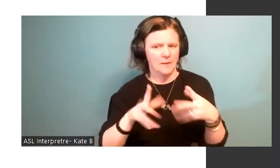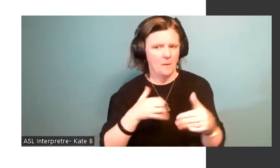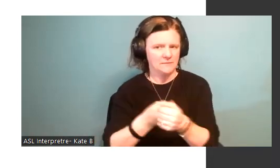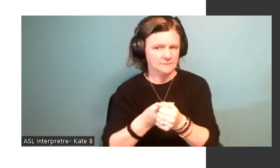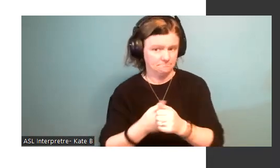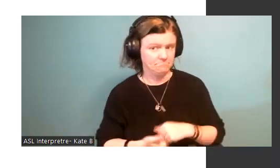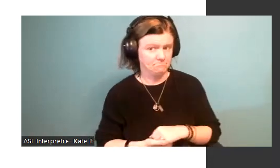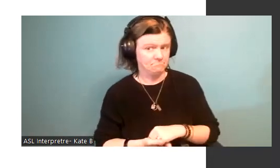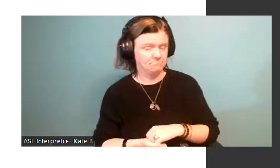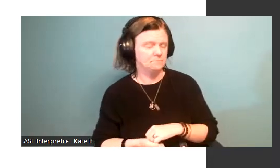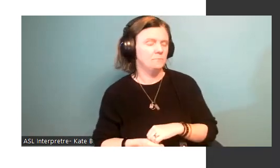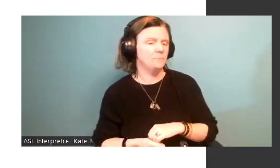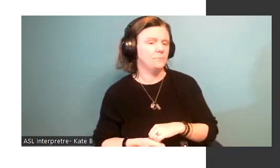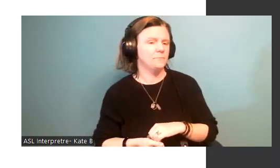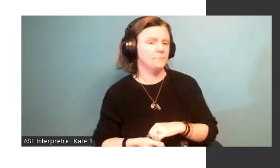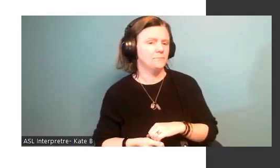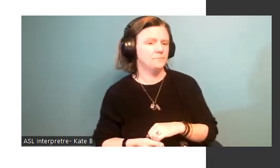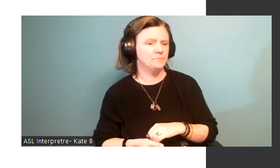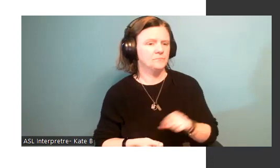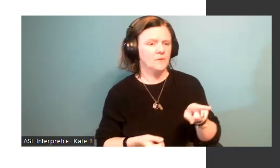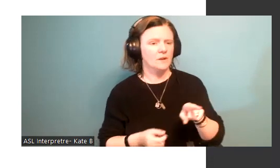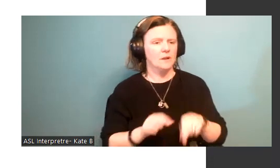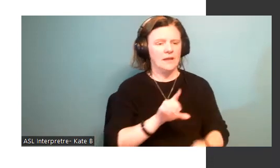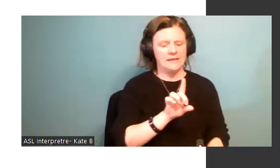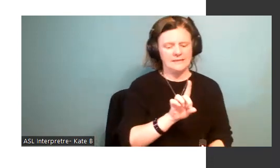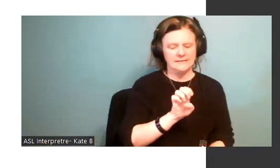to implement yourself. We talk a lot about Deque